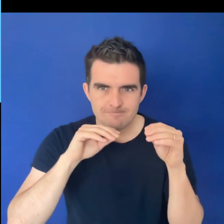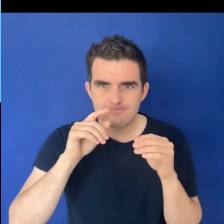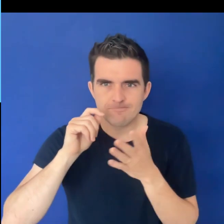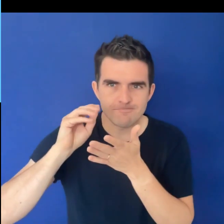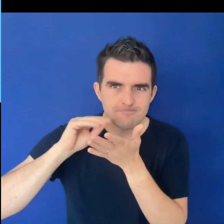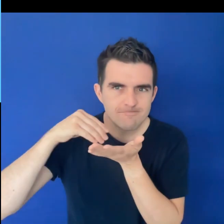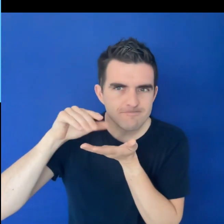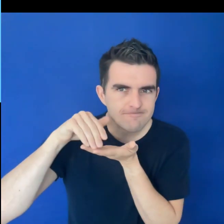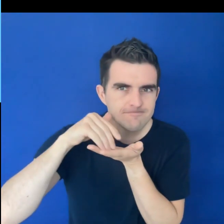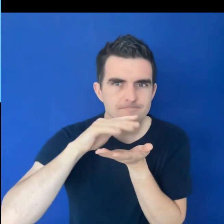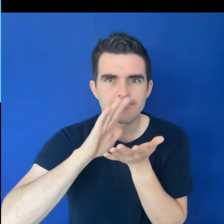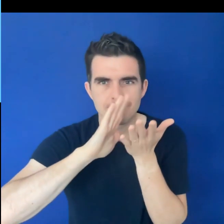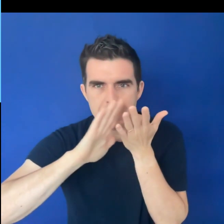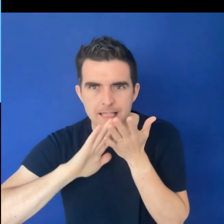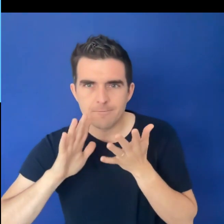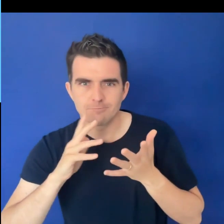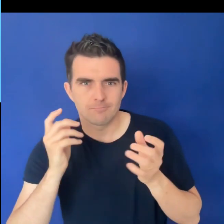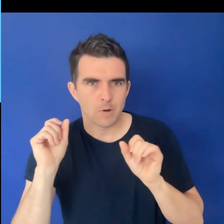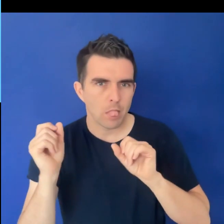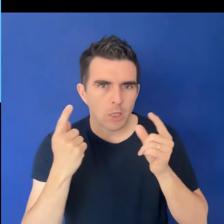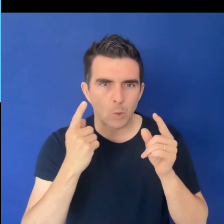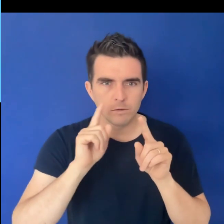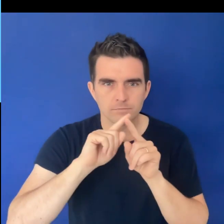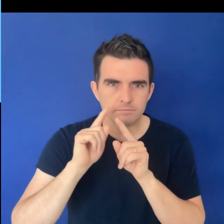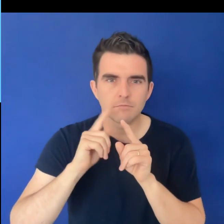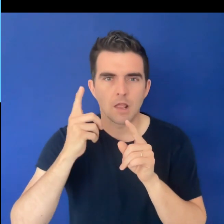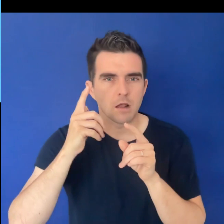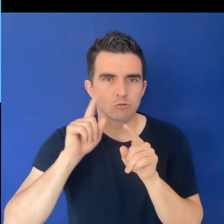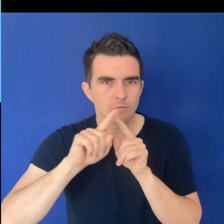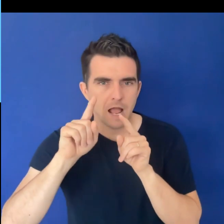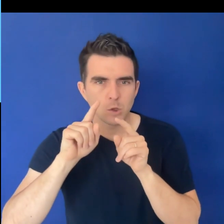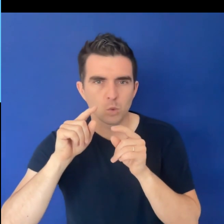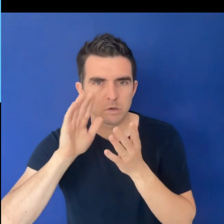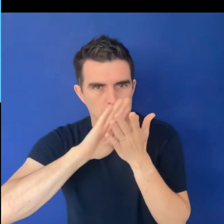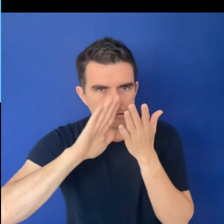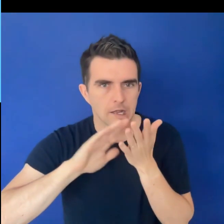then upcycle them to sell to an endless parade of colourful and quirky customers.